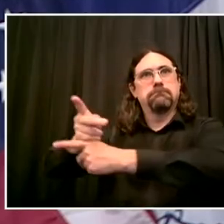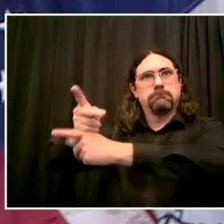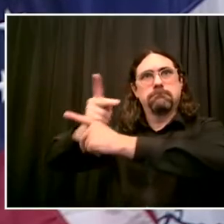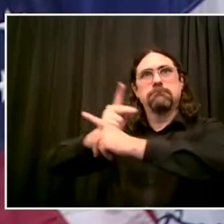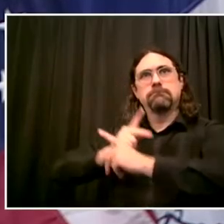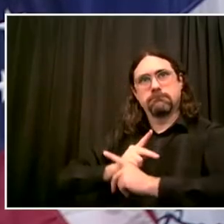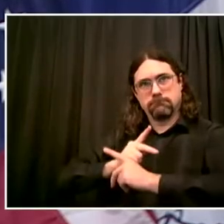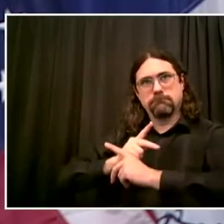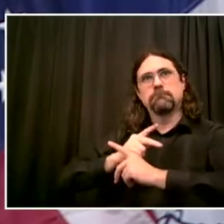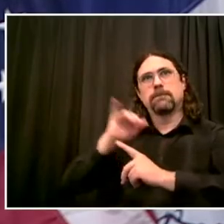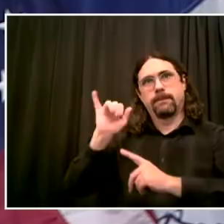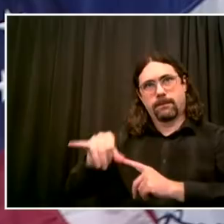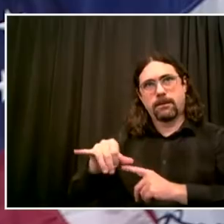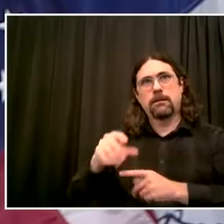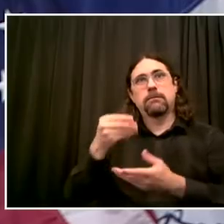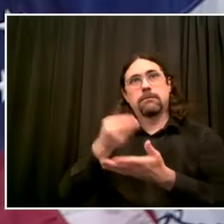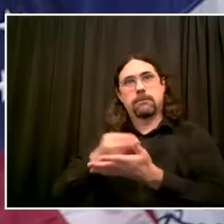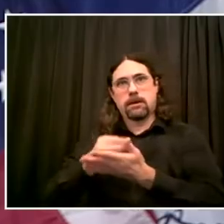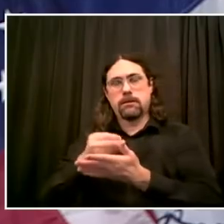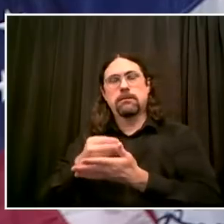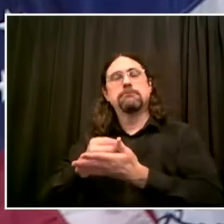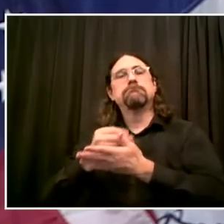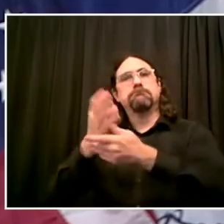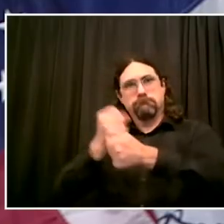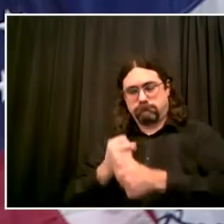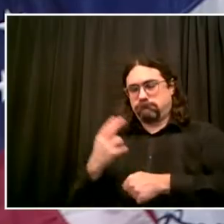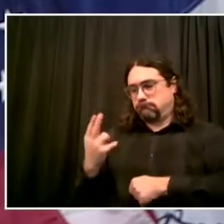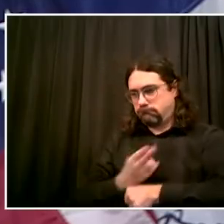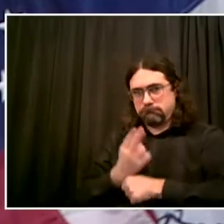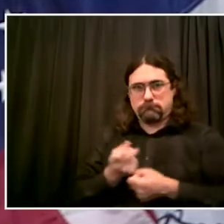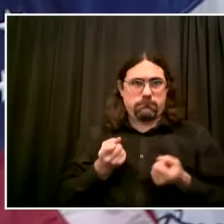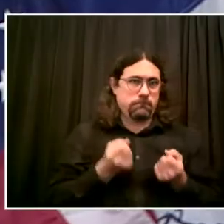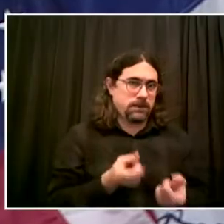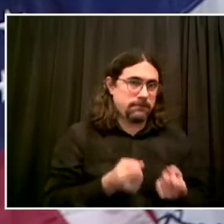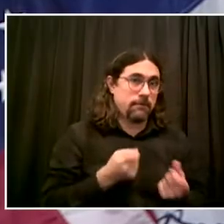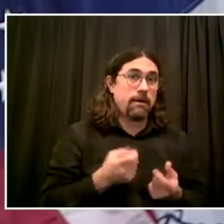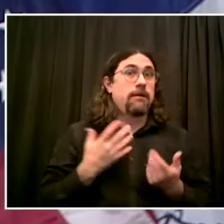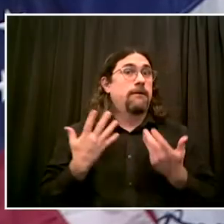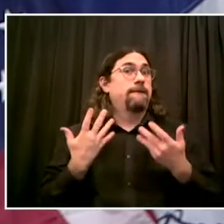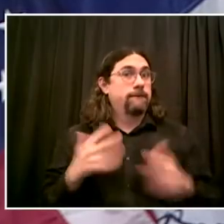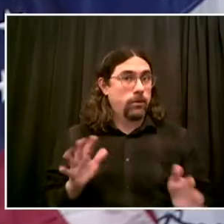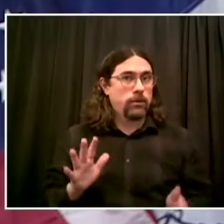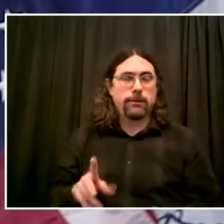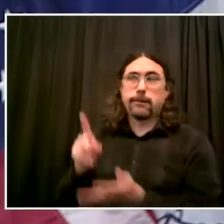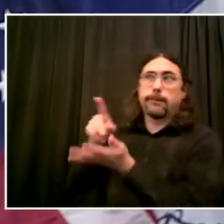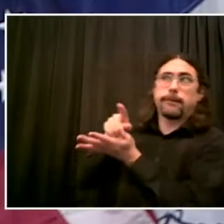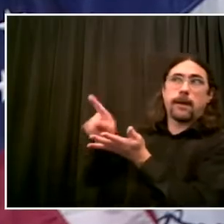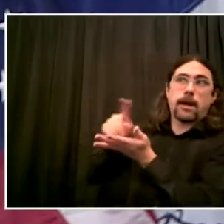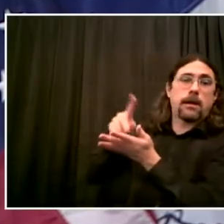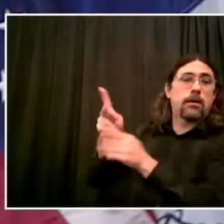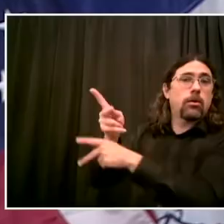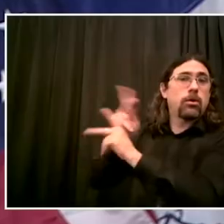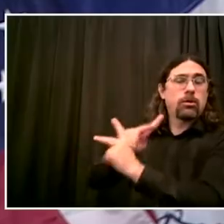CAPACITY AND USED IT AS NEEDED. IT HAS BEEN SUCCESSFULLY